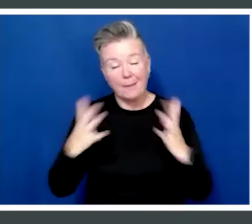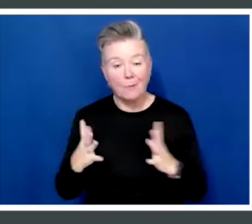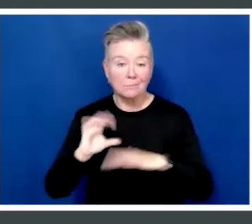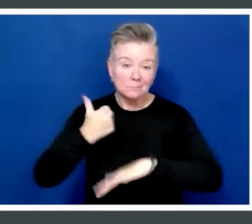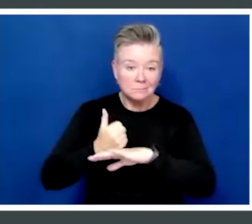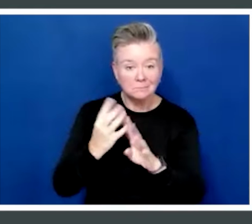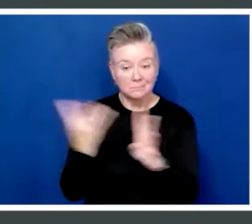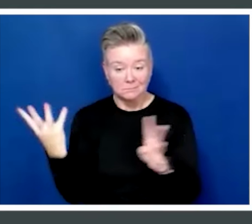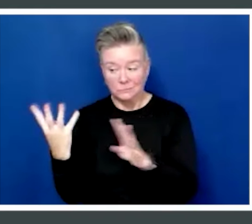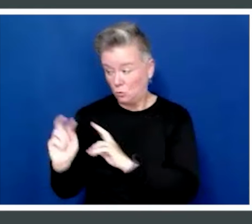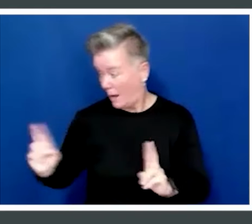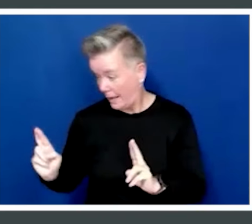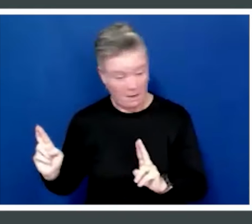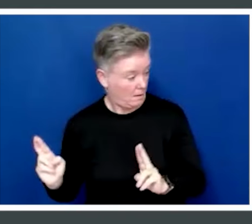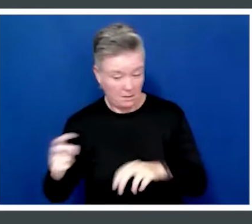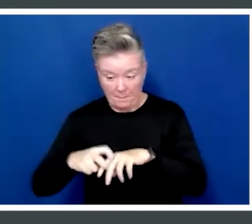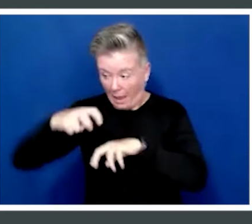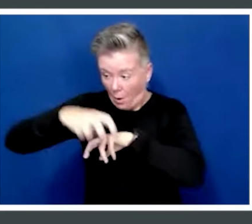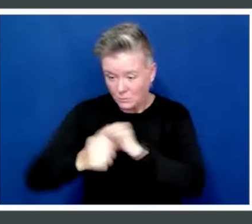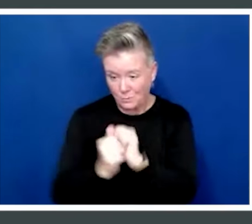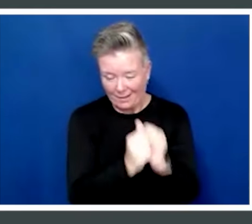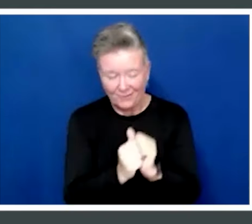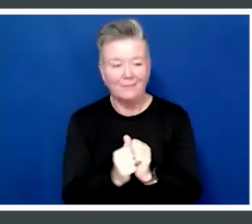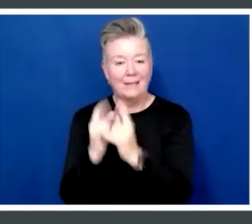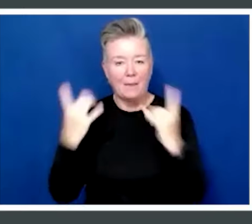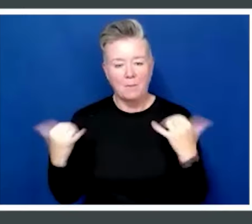at the edge of the dock and jump off at the same time. Campers play in the water on foam